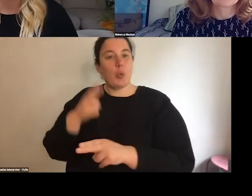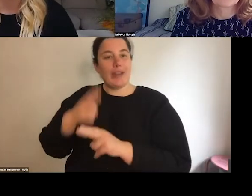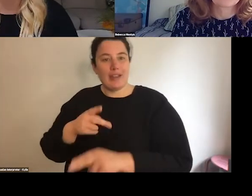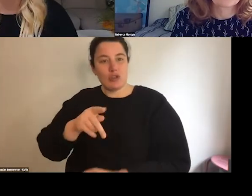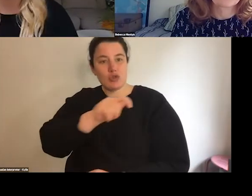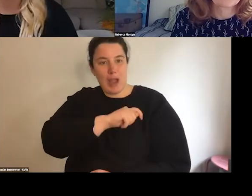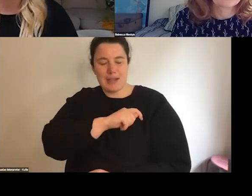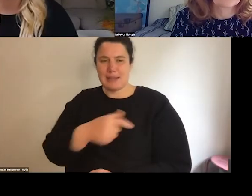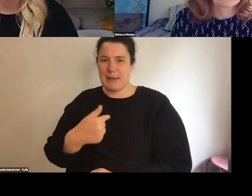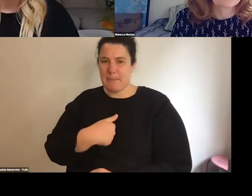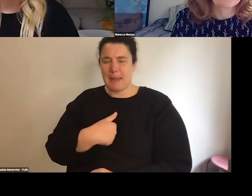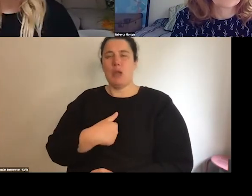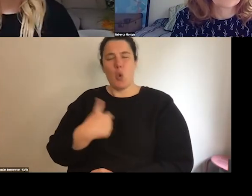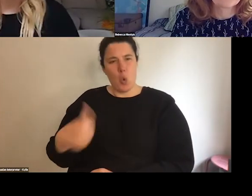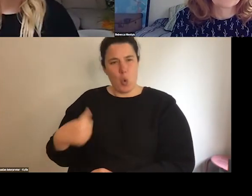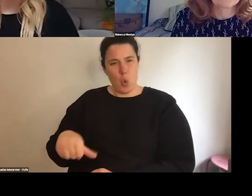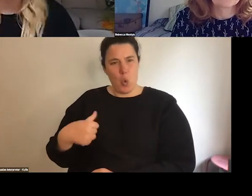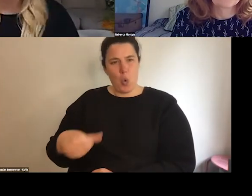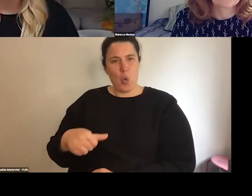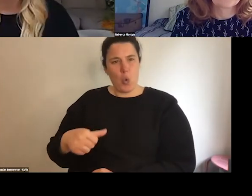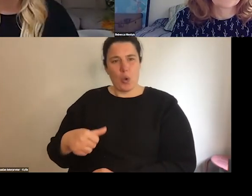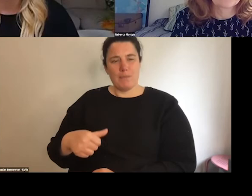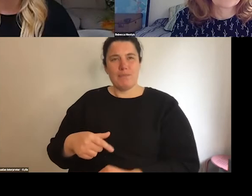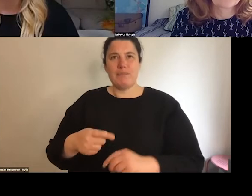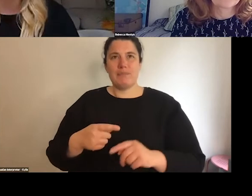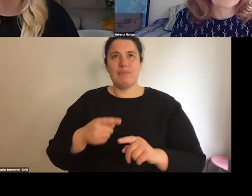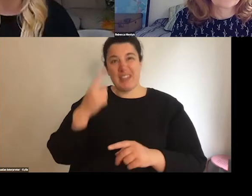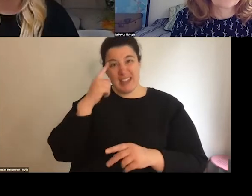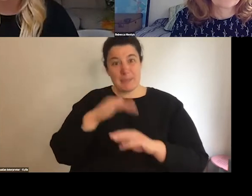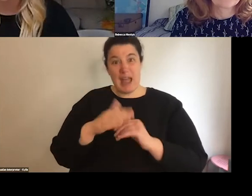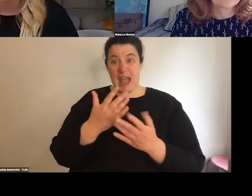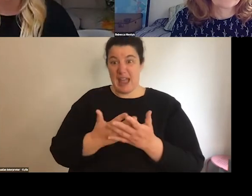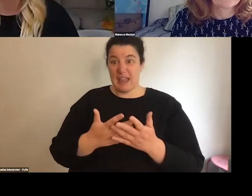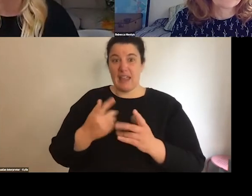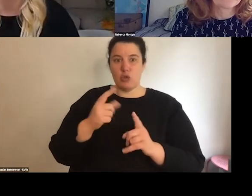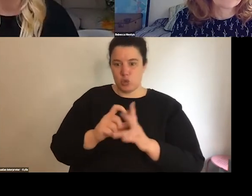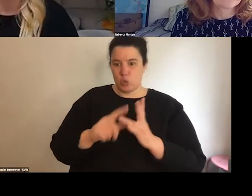and the work that we do. It sort of talks to doing things at a pace that works for everyone,